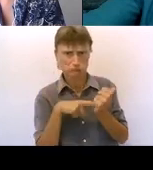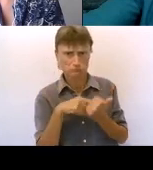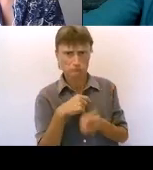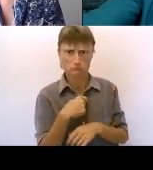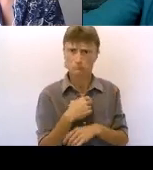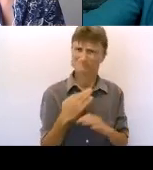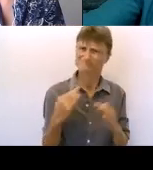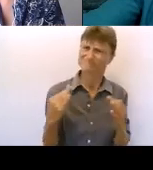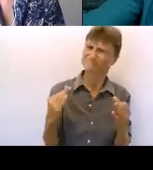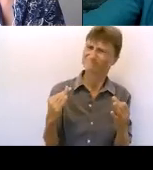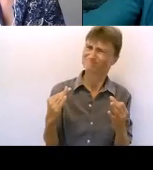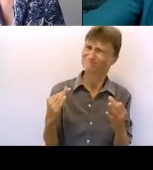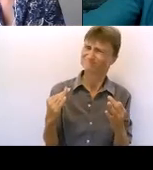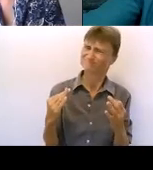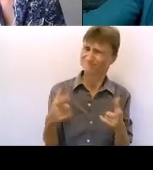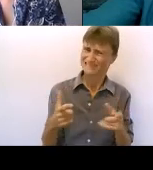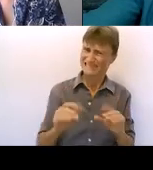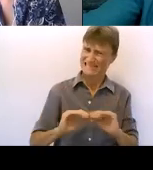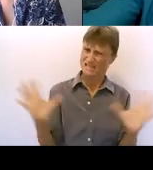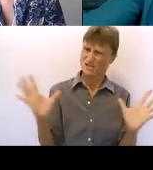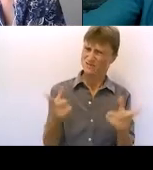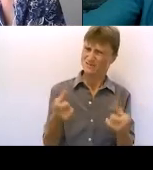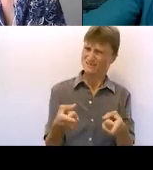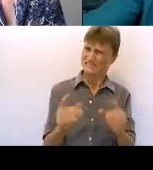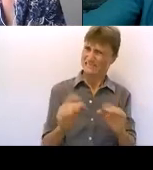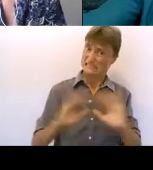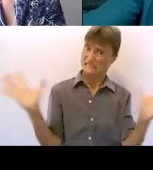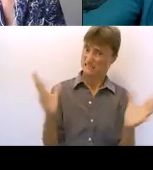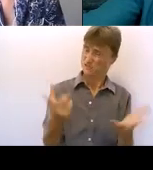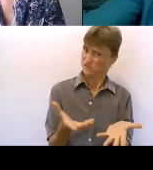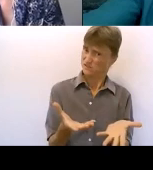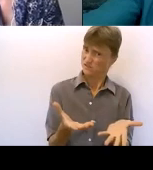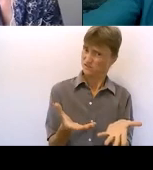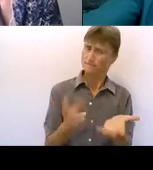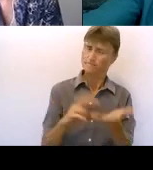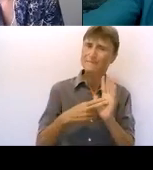where they're at, and I have to learn sometimes to meet them where they're at in order to